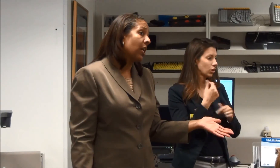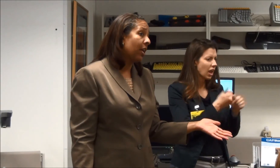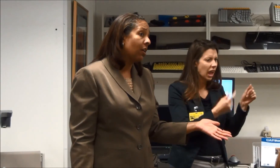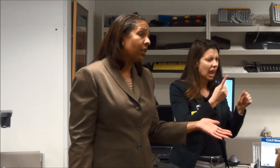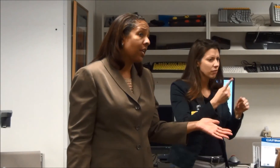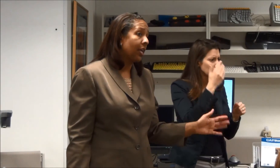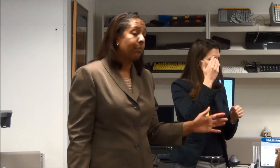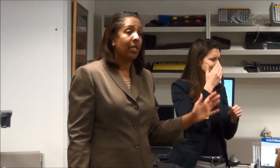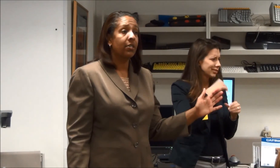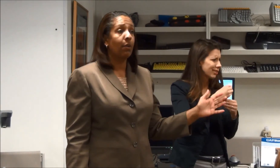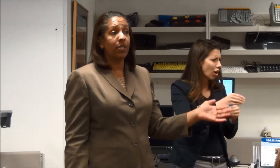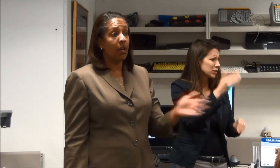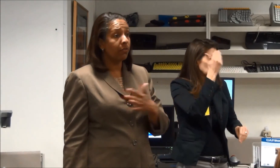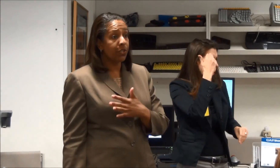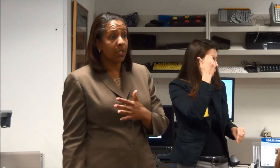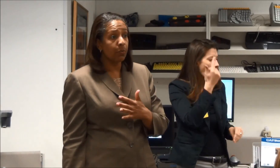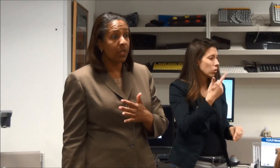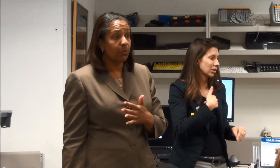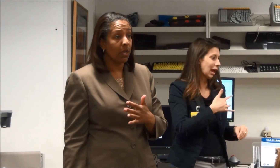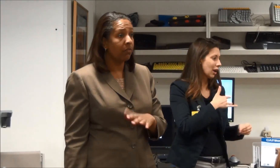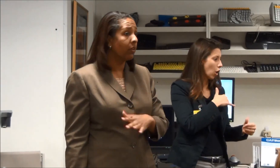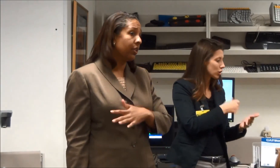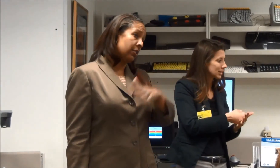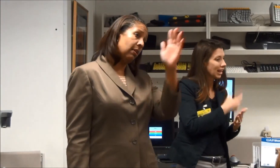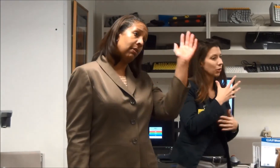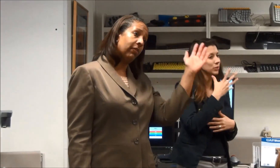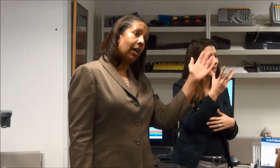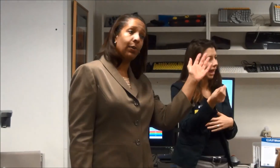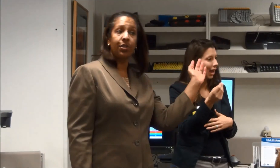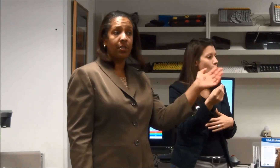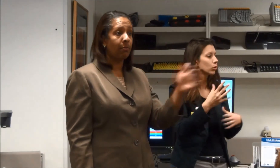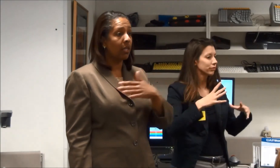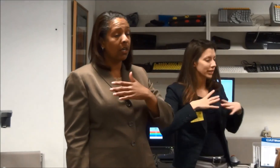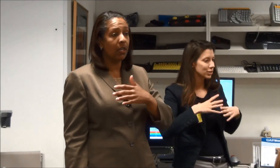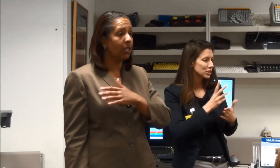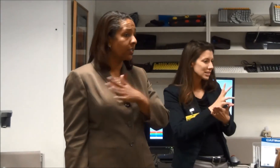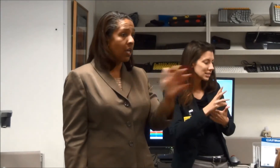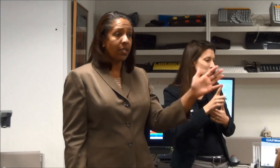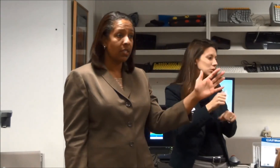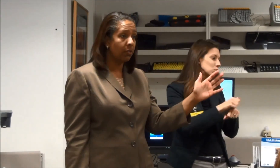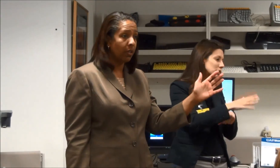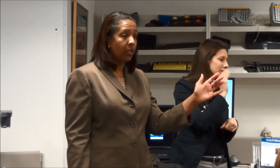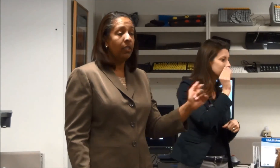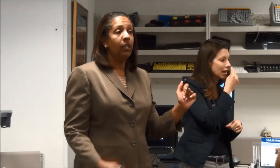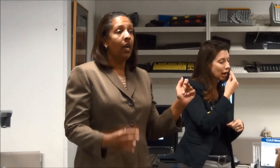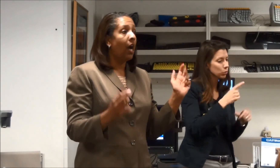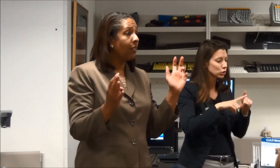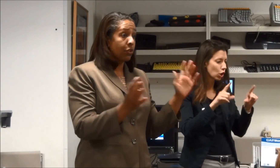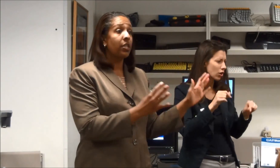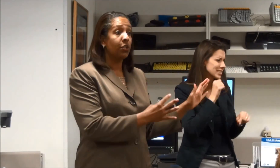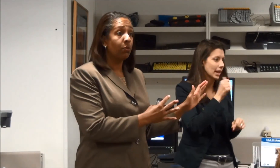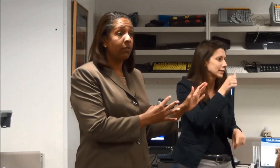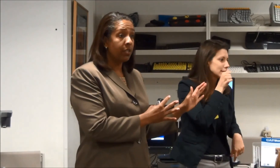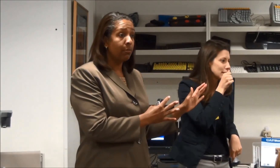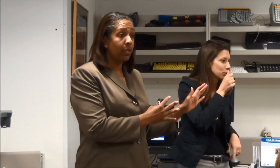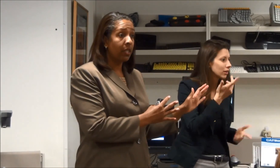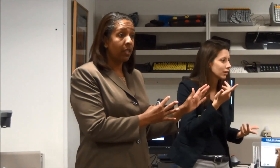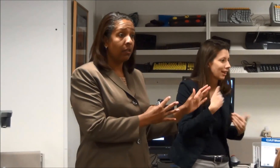that I had a heart attack, because I was out for six weeks recovering, you sent me flowers, you sent me a card, it's not a secret. There is a history of a disability there.